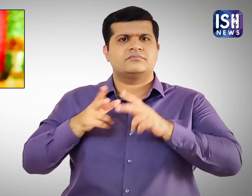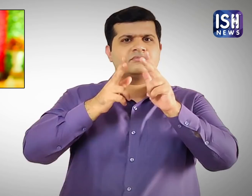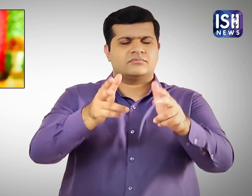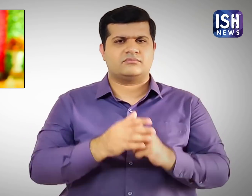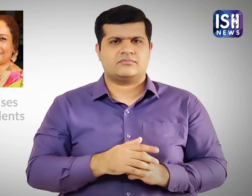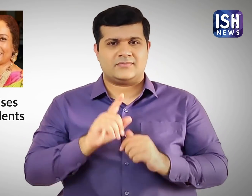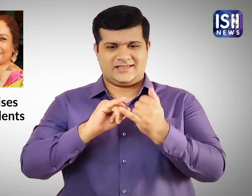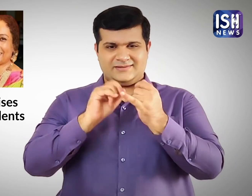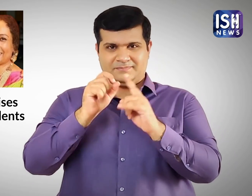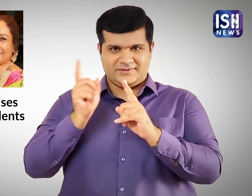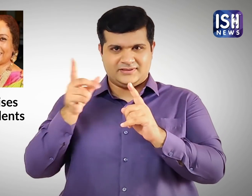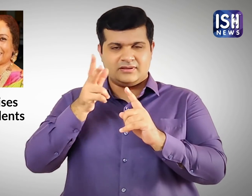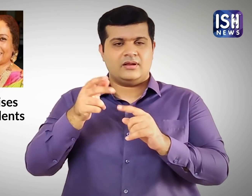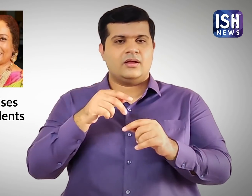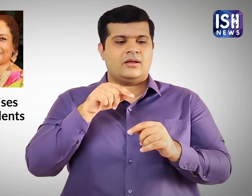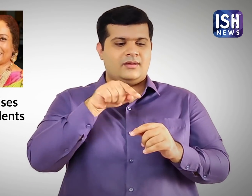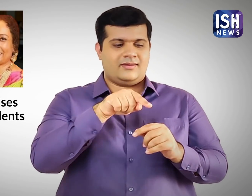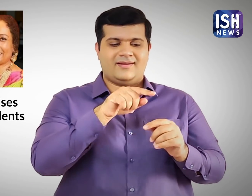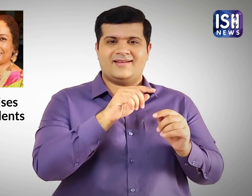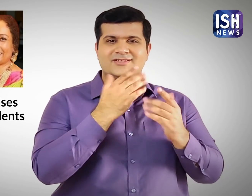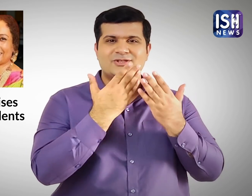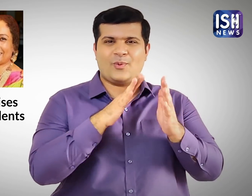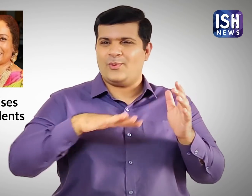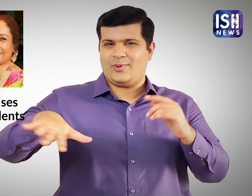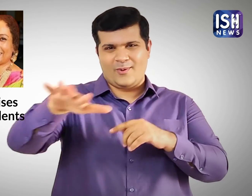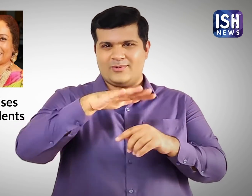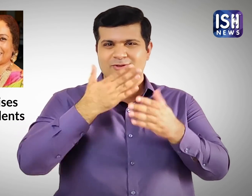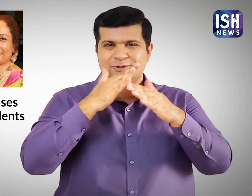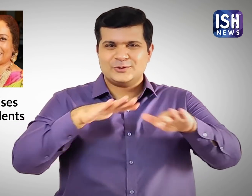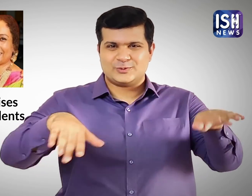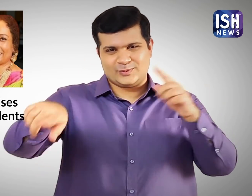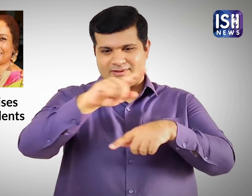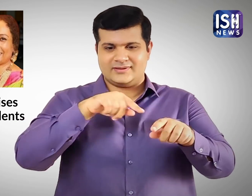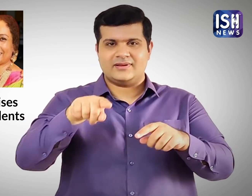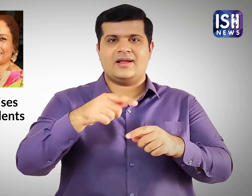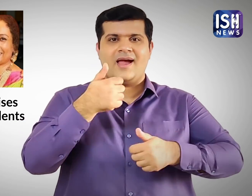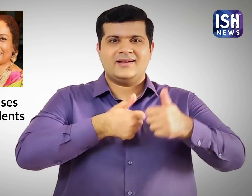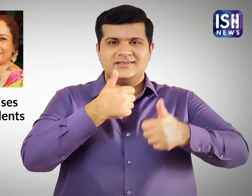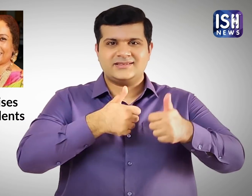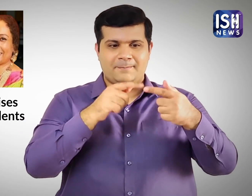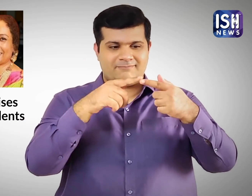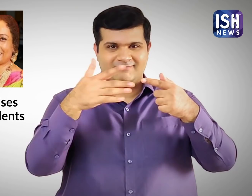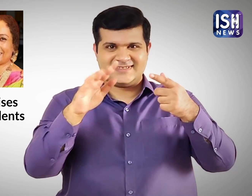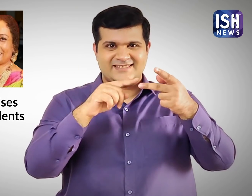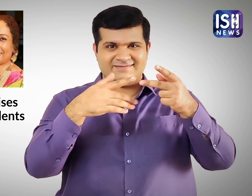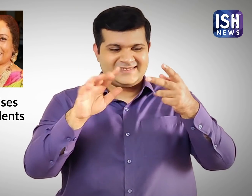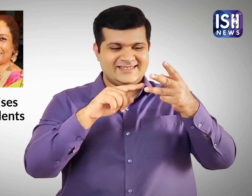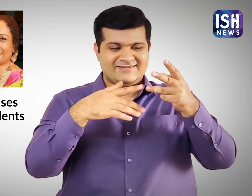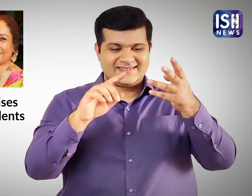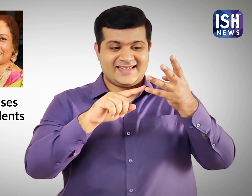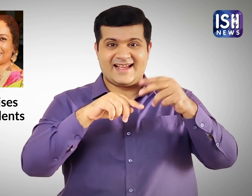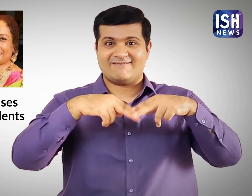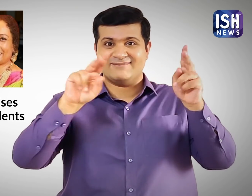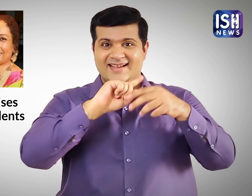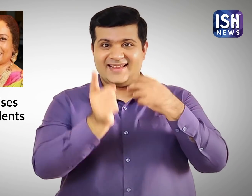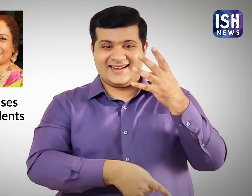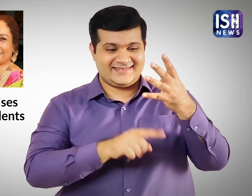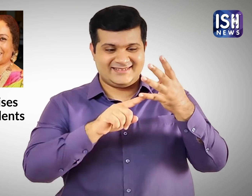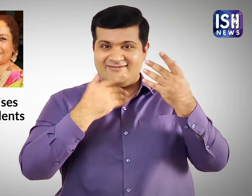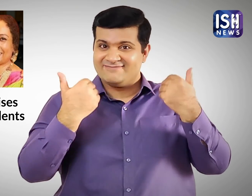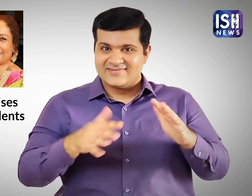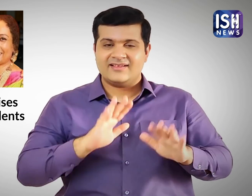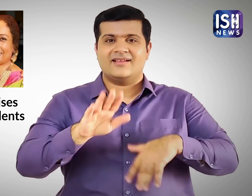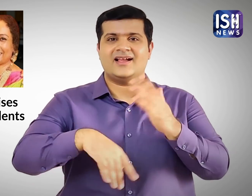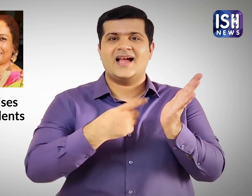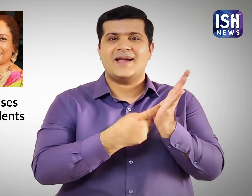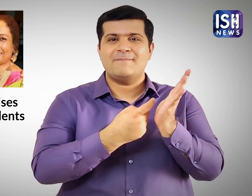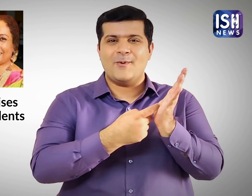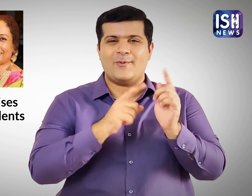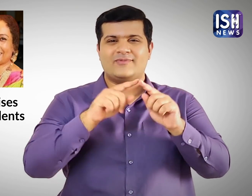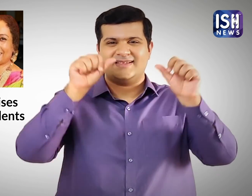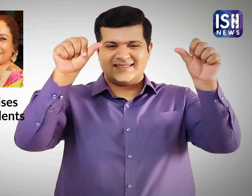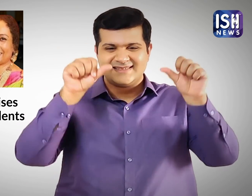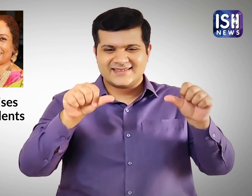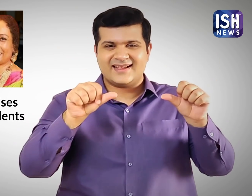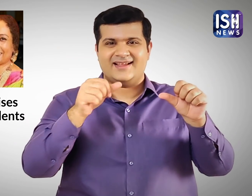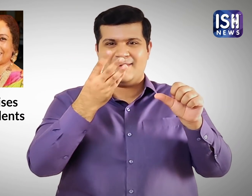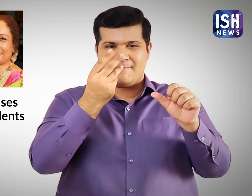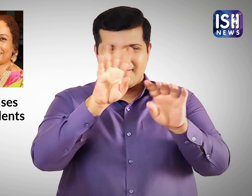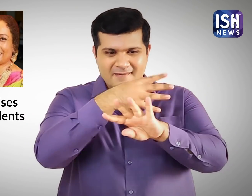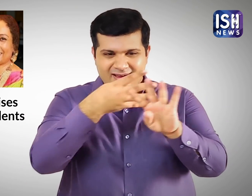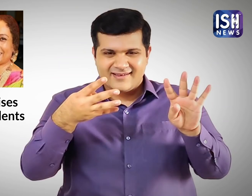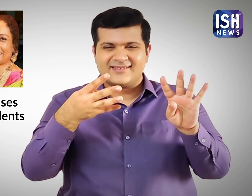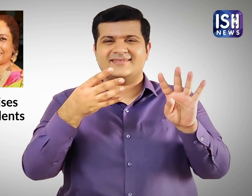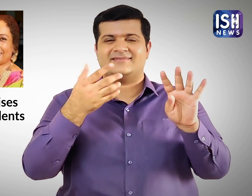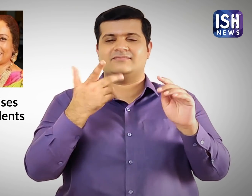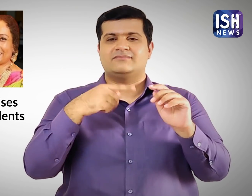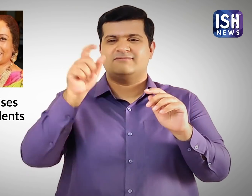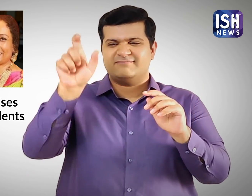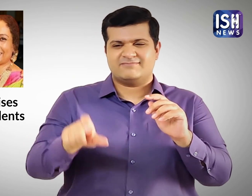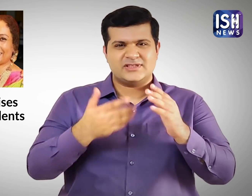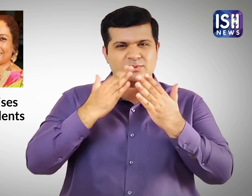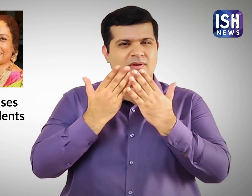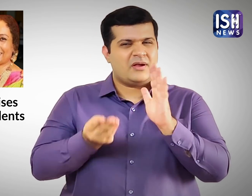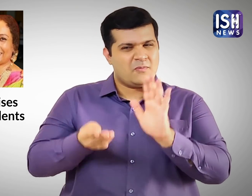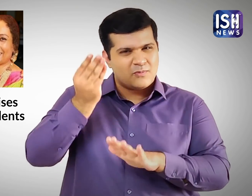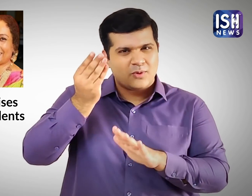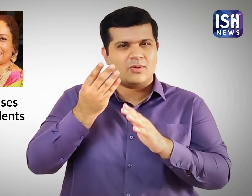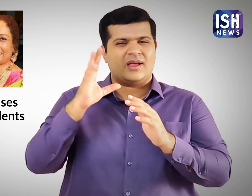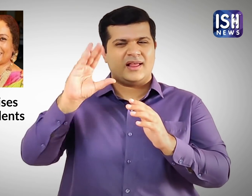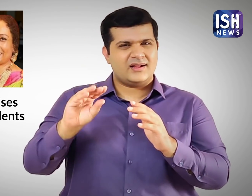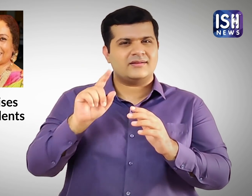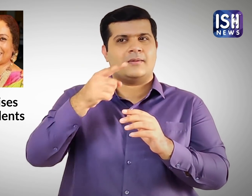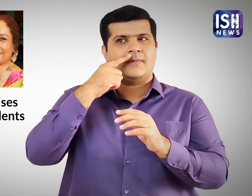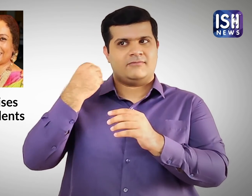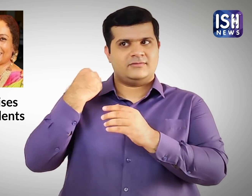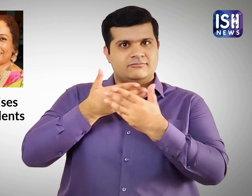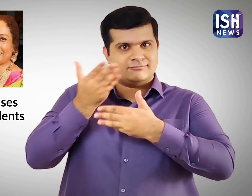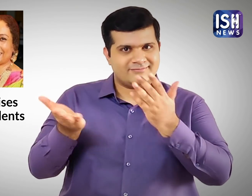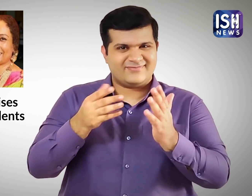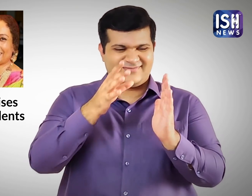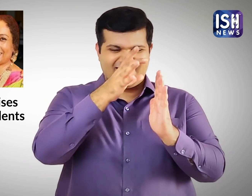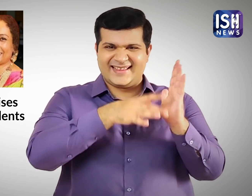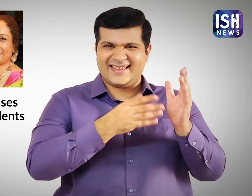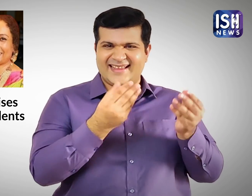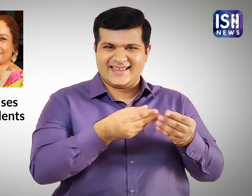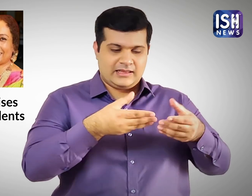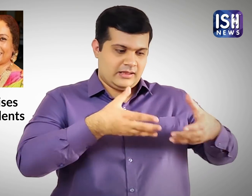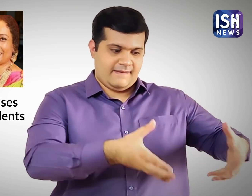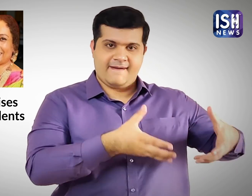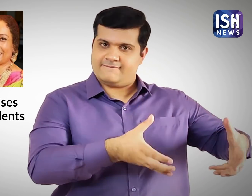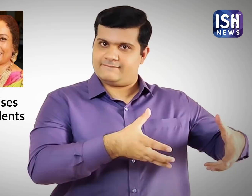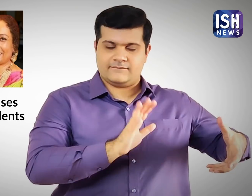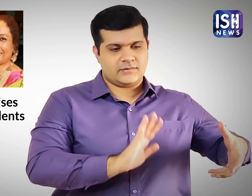Recently she noticed that students' final exam report cards kept piling up.